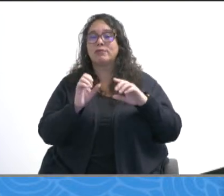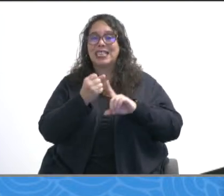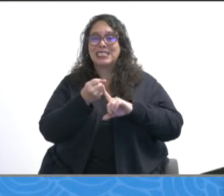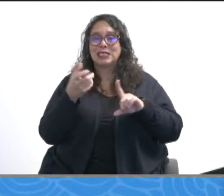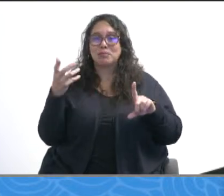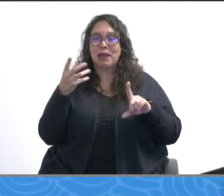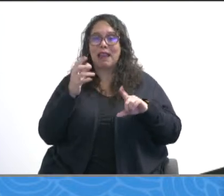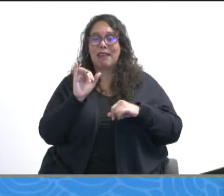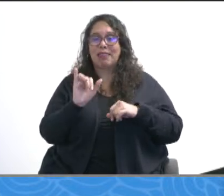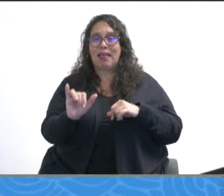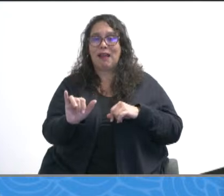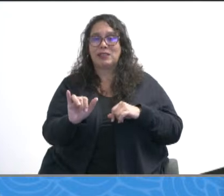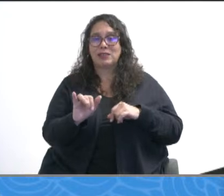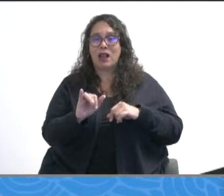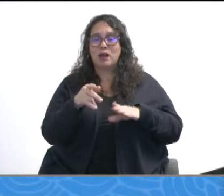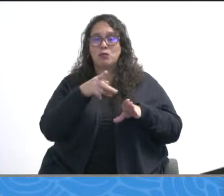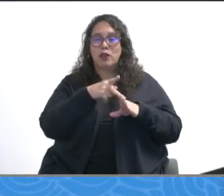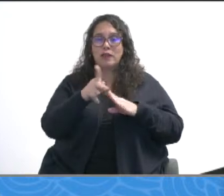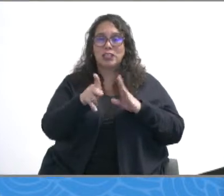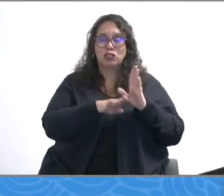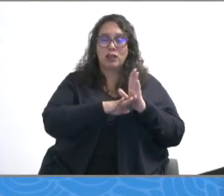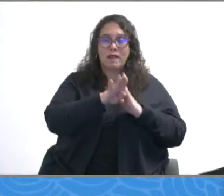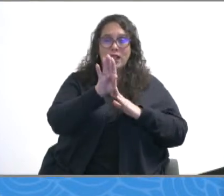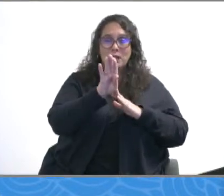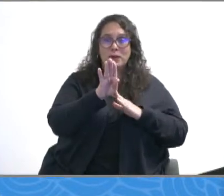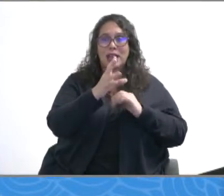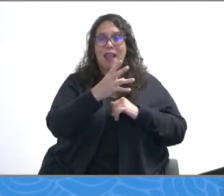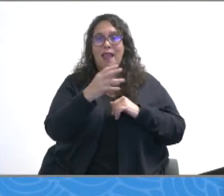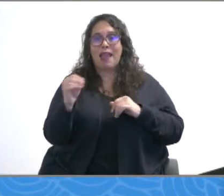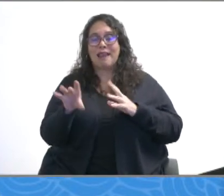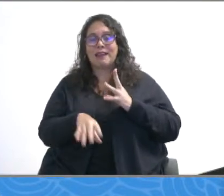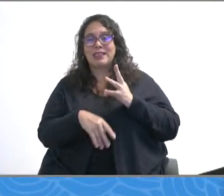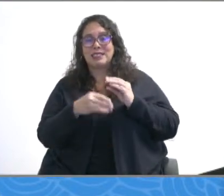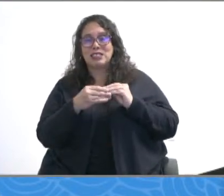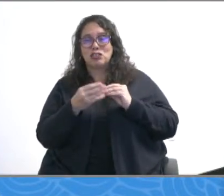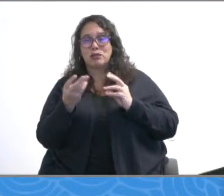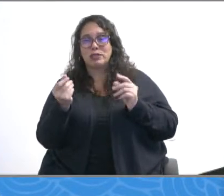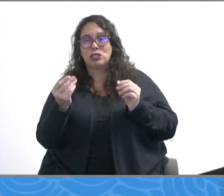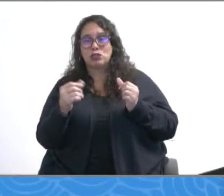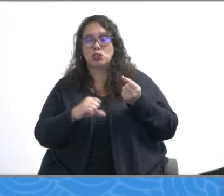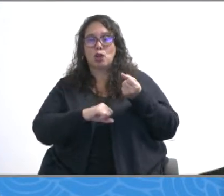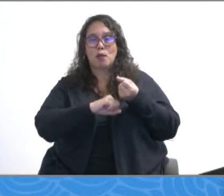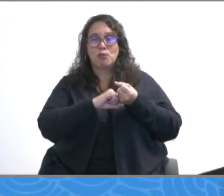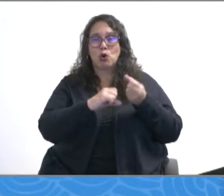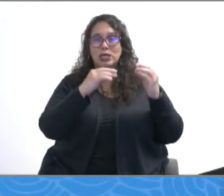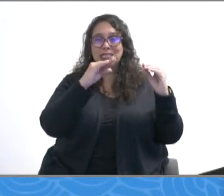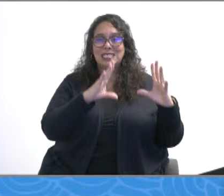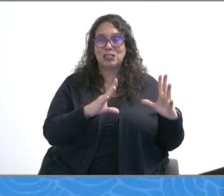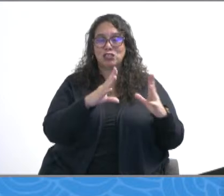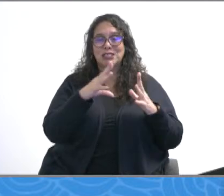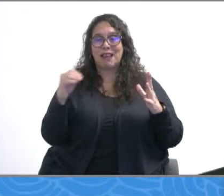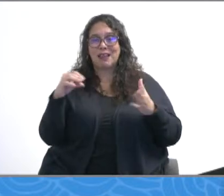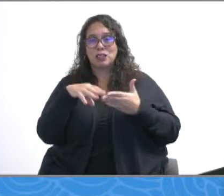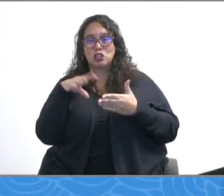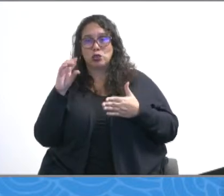including pro professional development and additional materials to support our teachers and our students. Throughout the district,